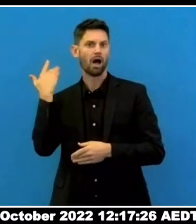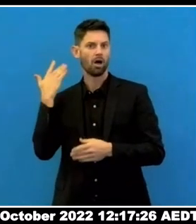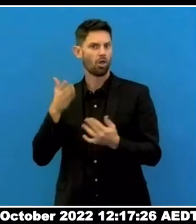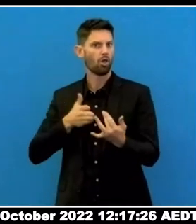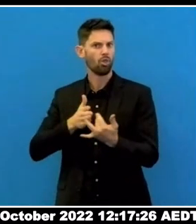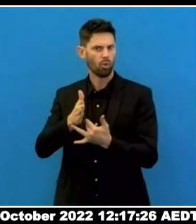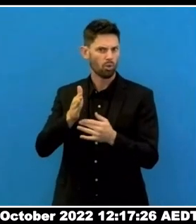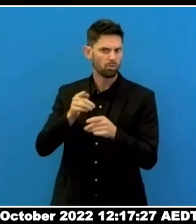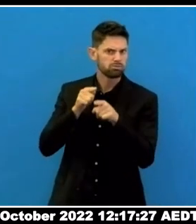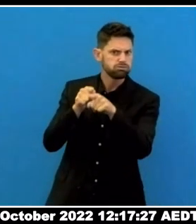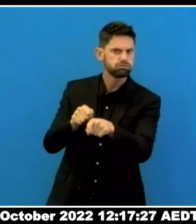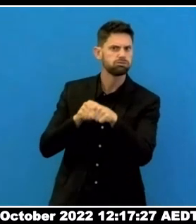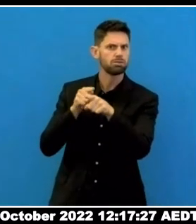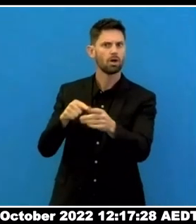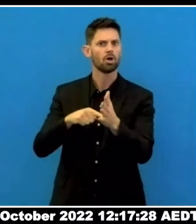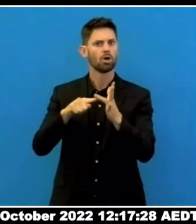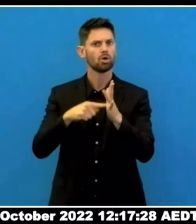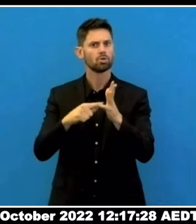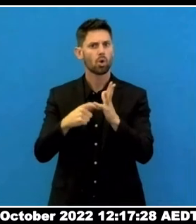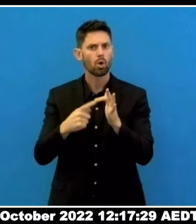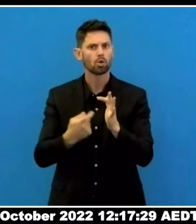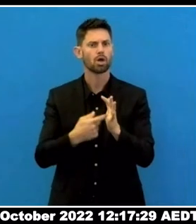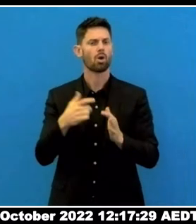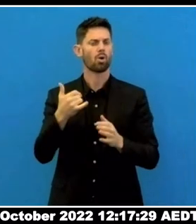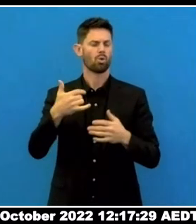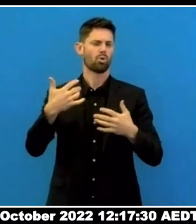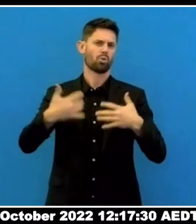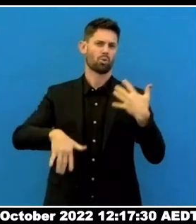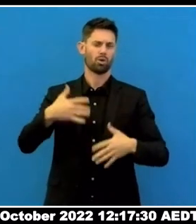or very significant human rights abuses. Yes.